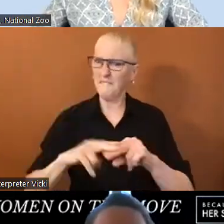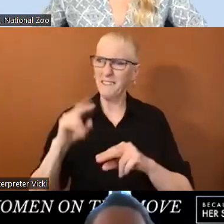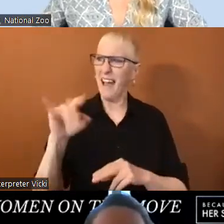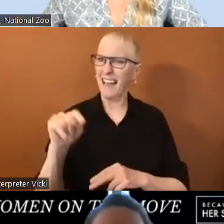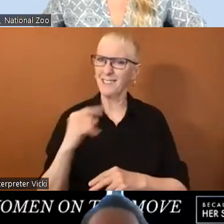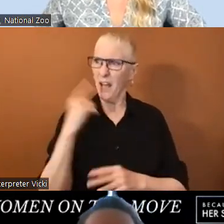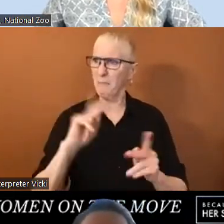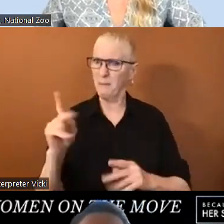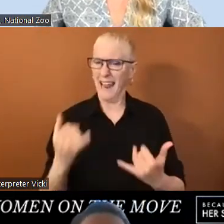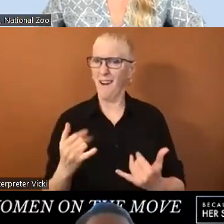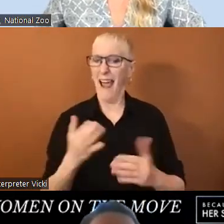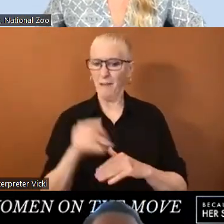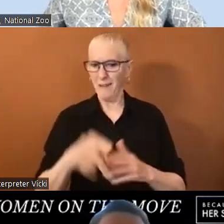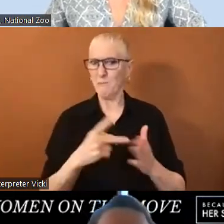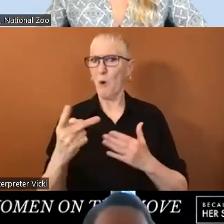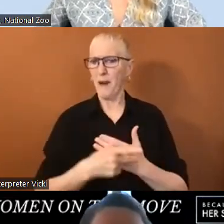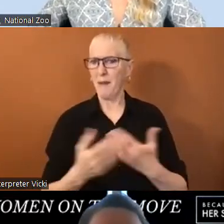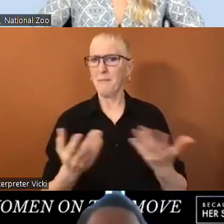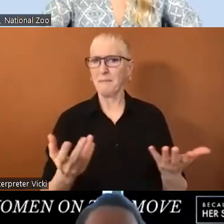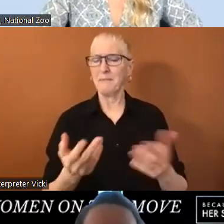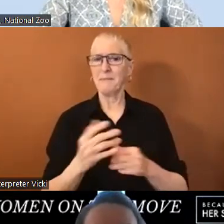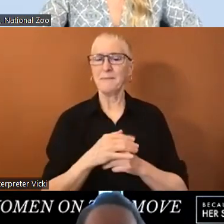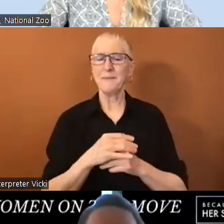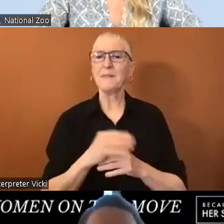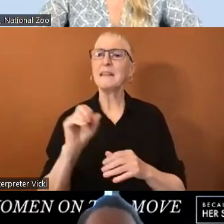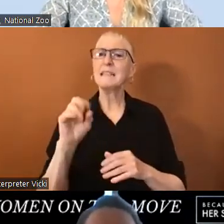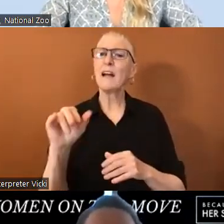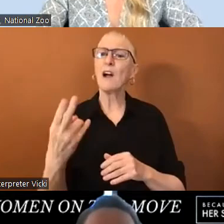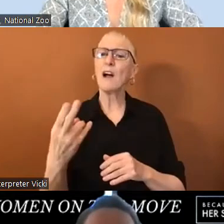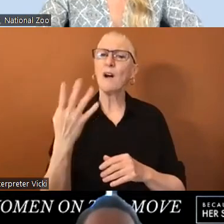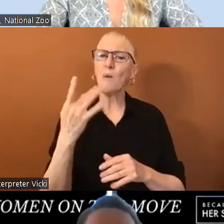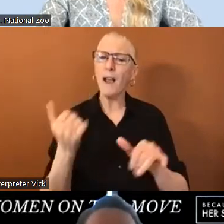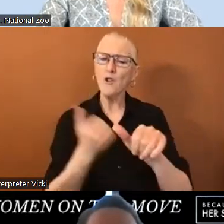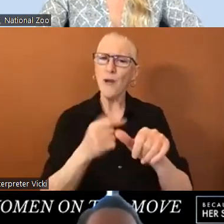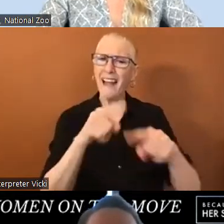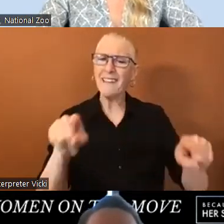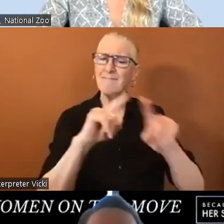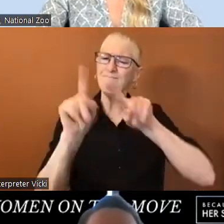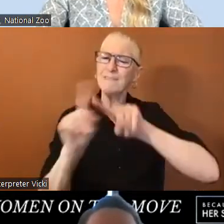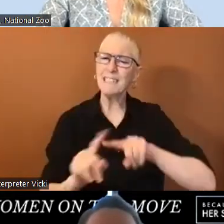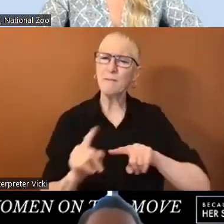after this program. So Sarah, why are you tracking all of these different species in the first place?